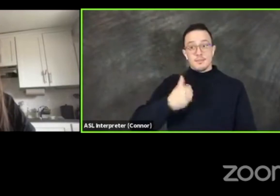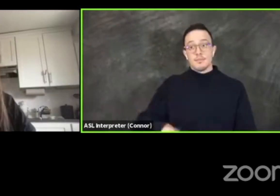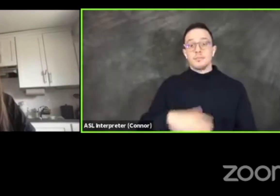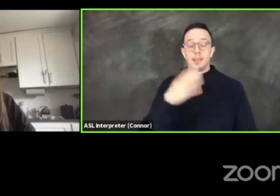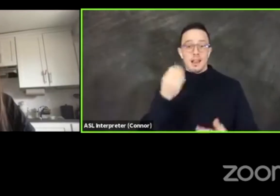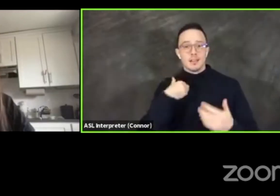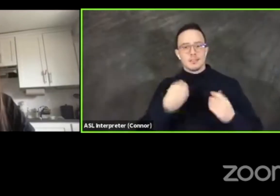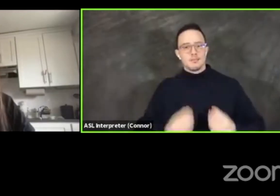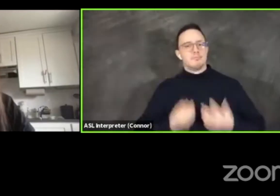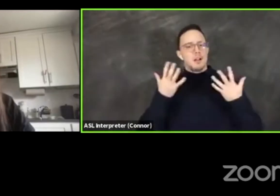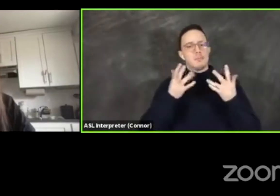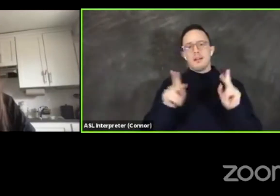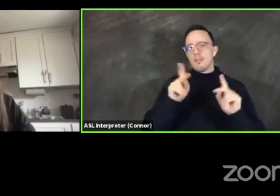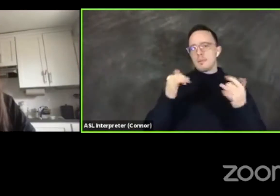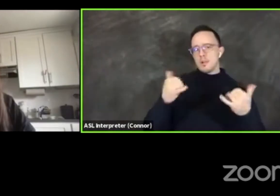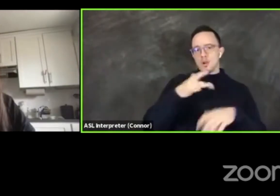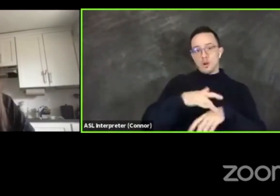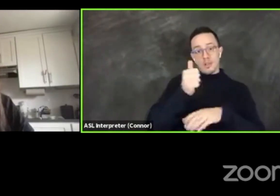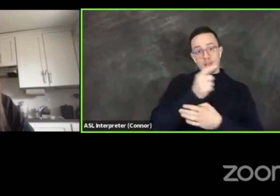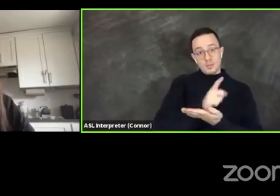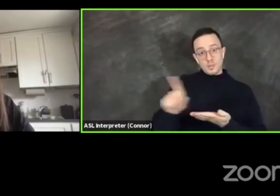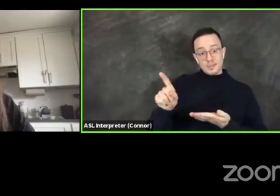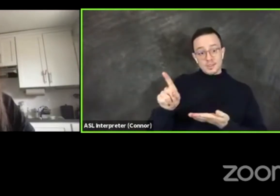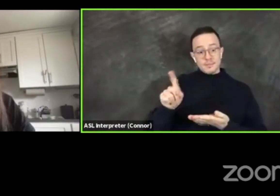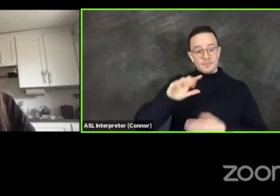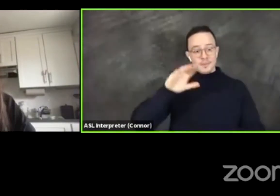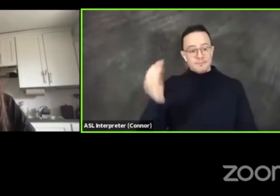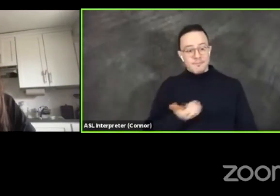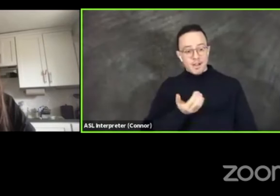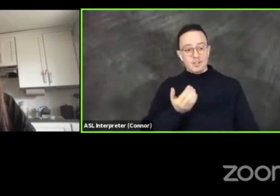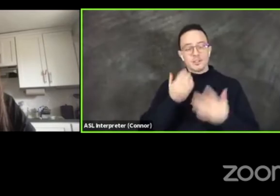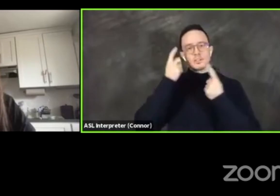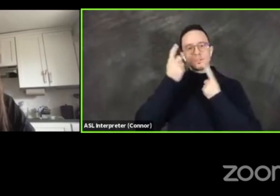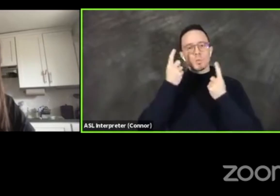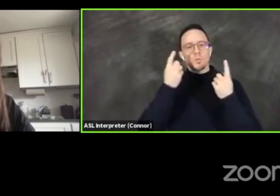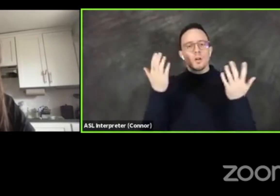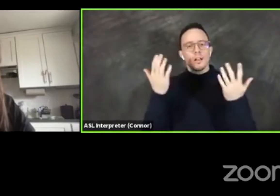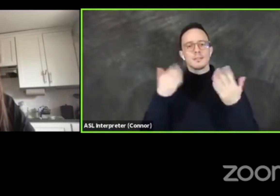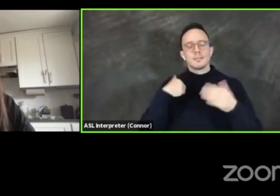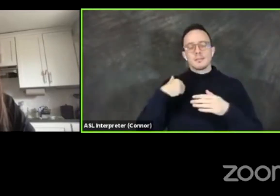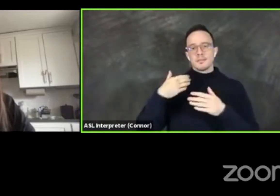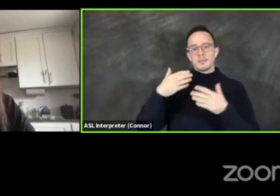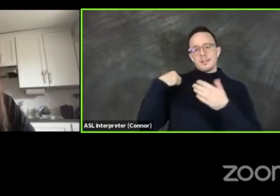I INVITE US TO CONSIDER THE LEGACY OF COLONIZATION EMBEDDED WITHIN THE TECHNOLOGIES,